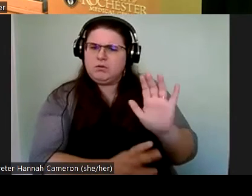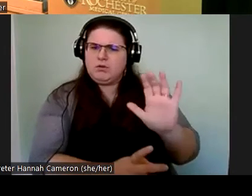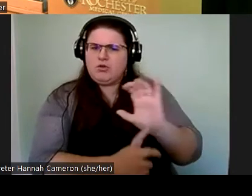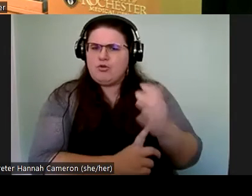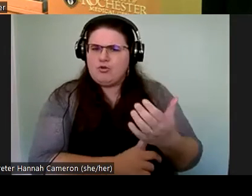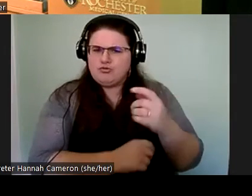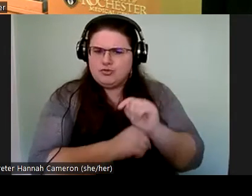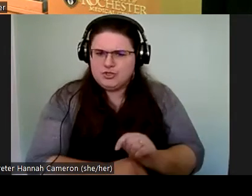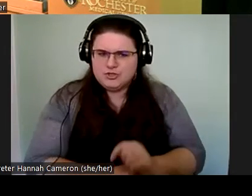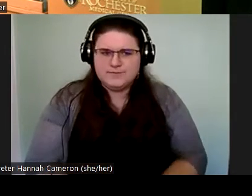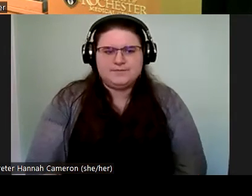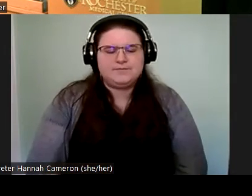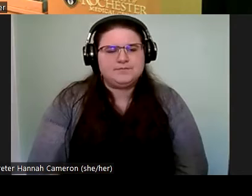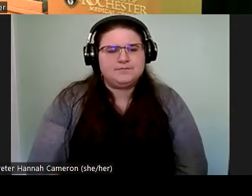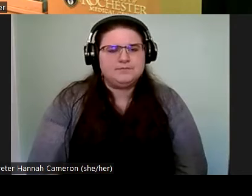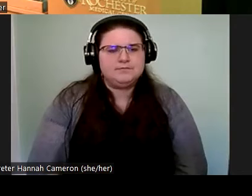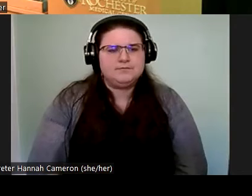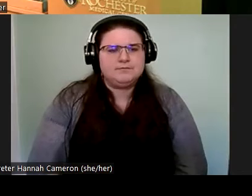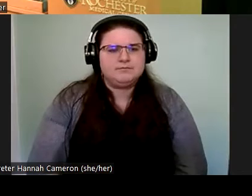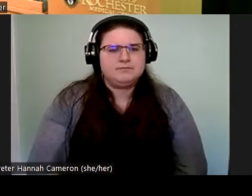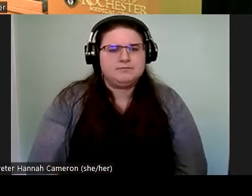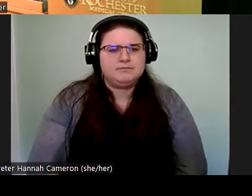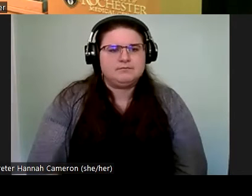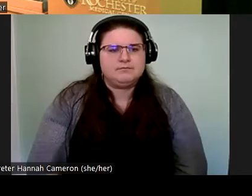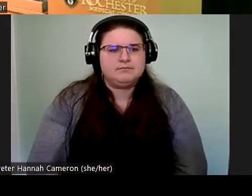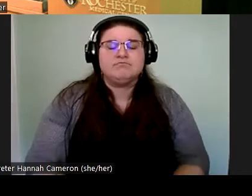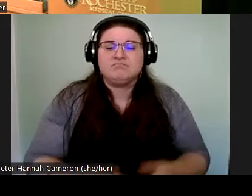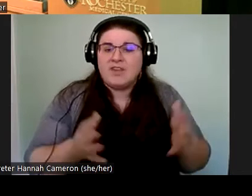encouraging the family to stay involved even when their loved one doesn't want them to to say you